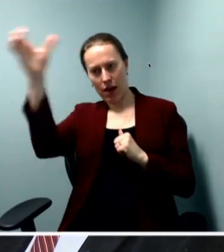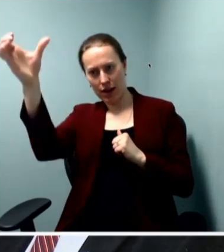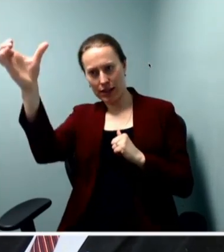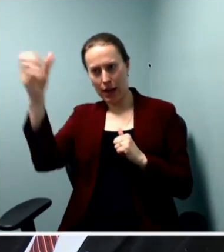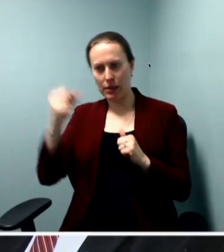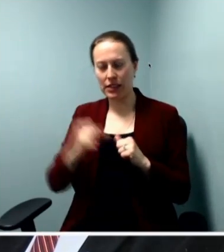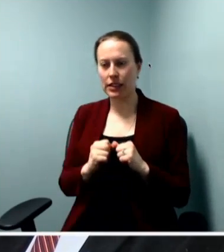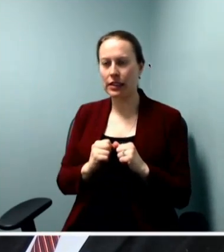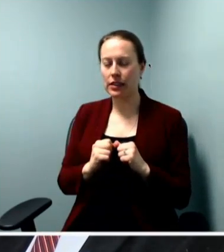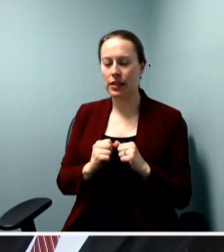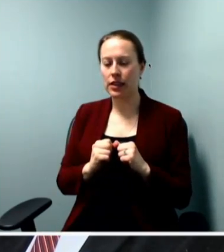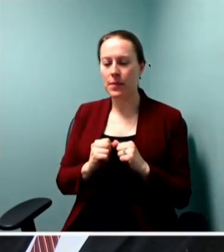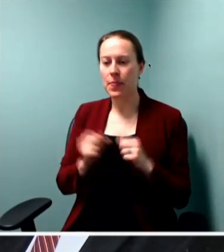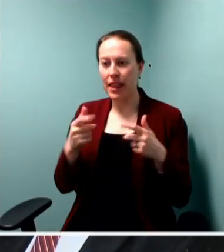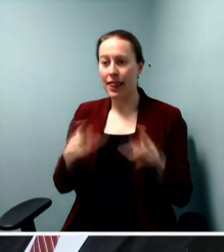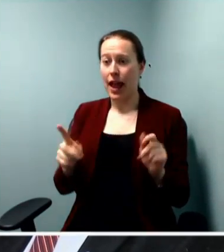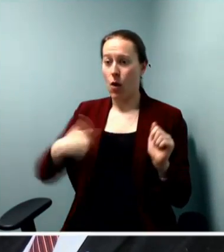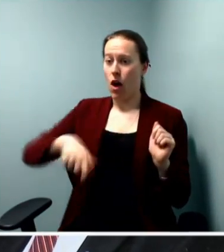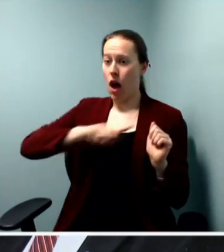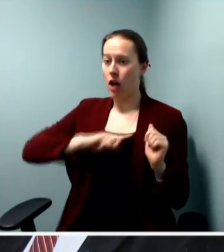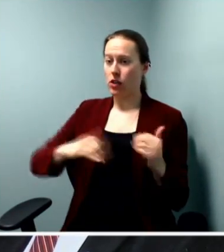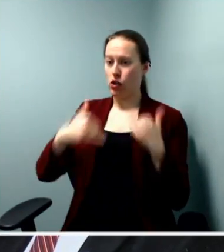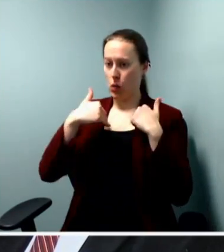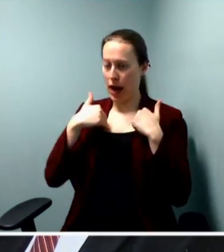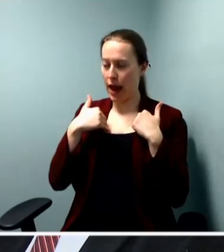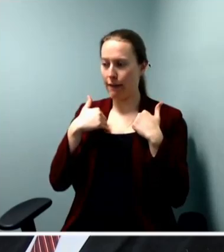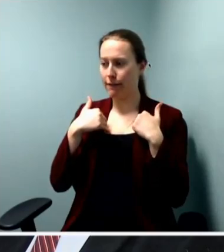for freedom to happen in terms of assimilating steps.